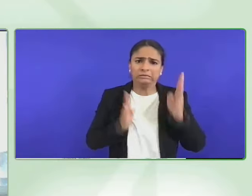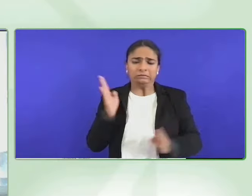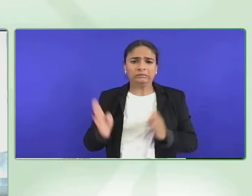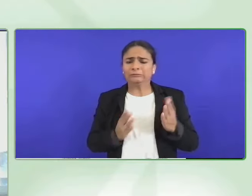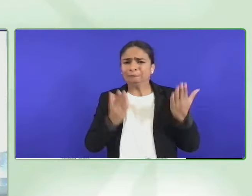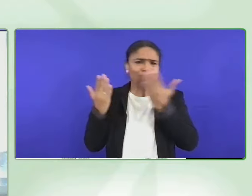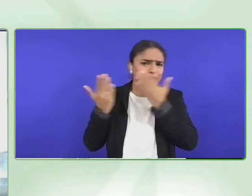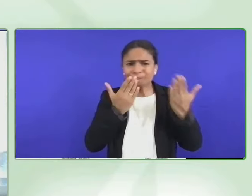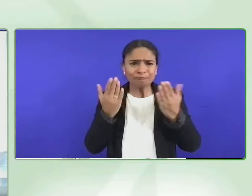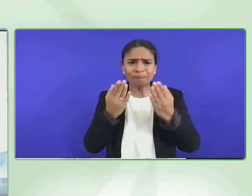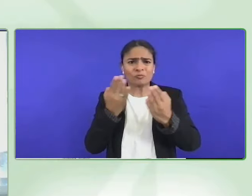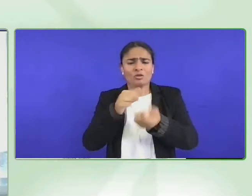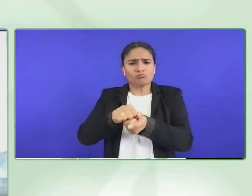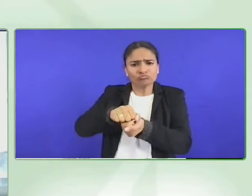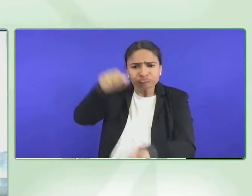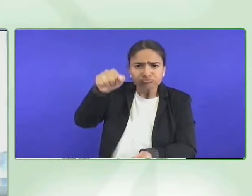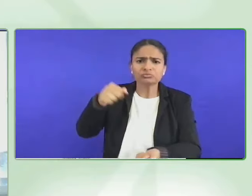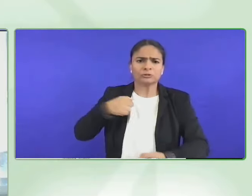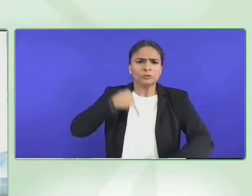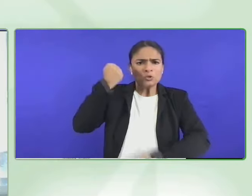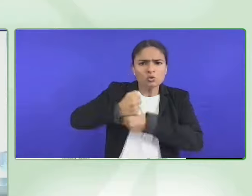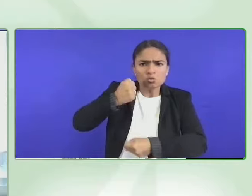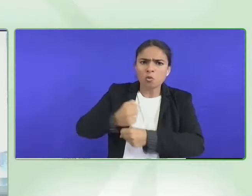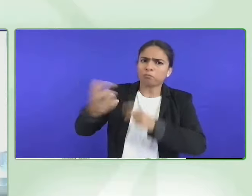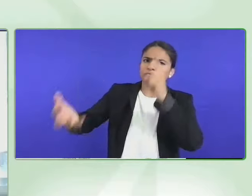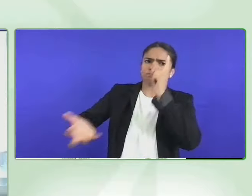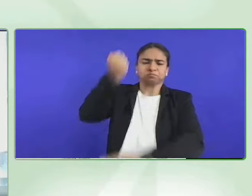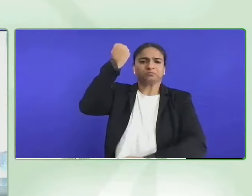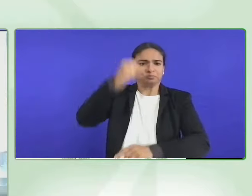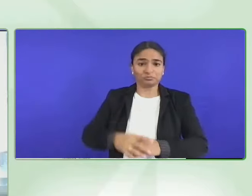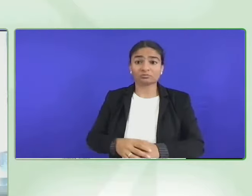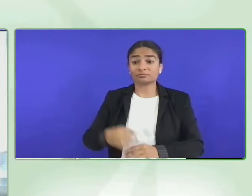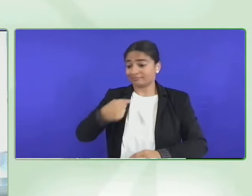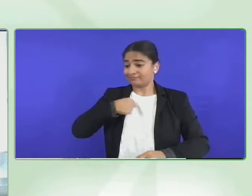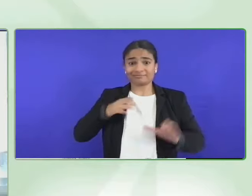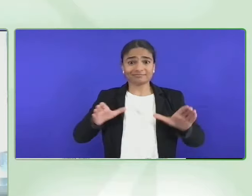structures of people with disabilities so they thrive.